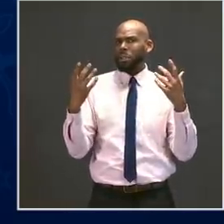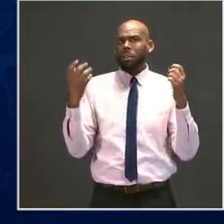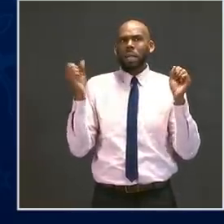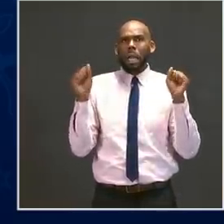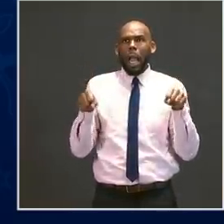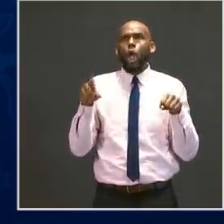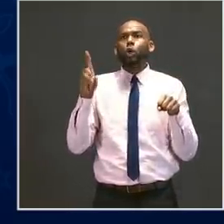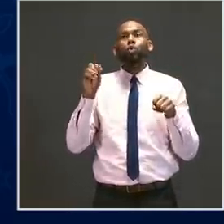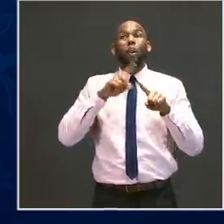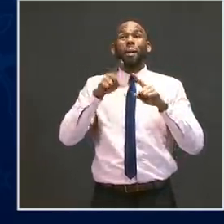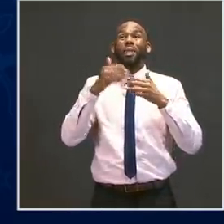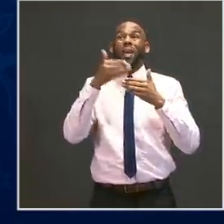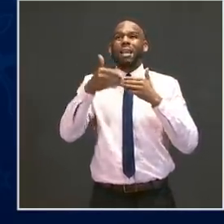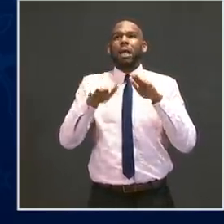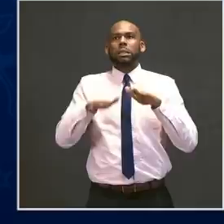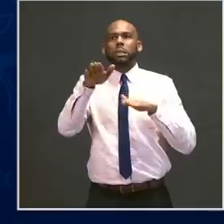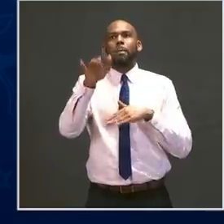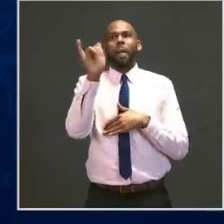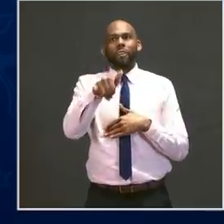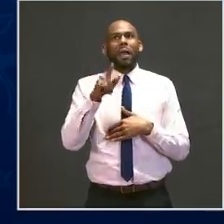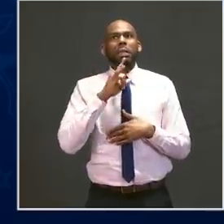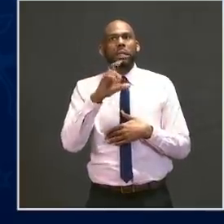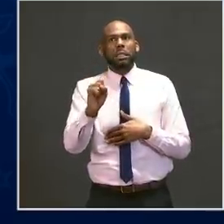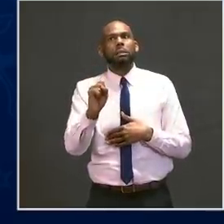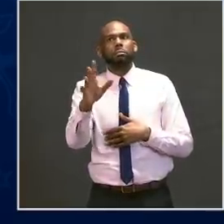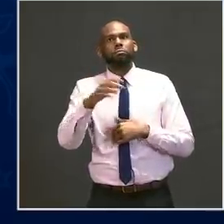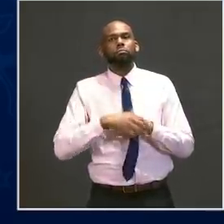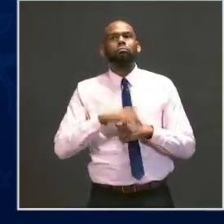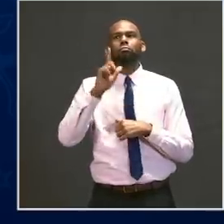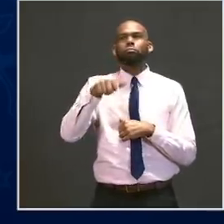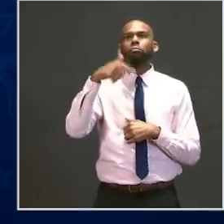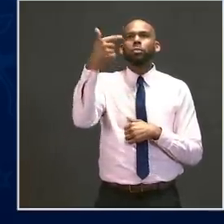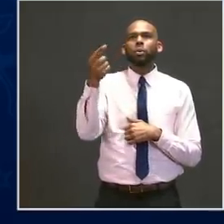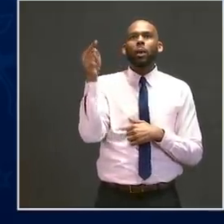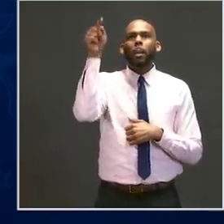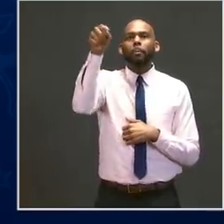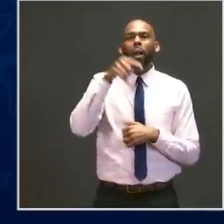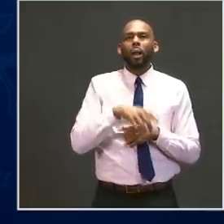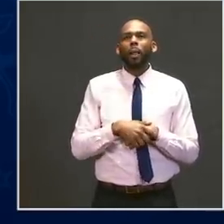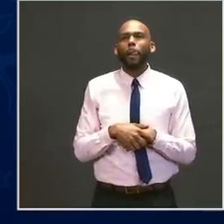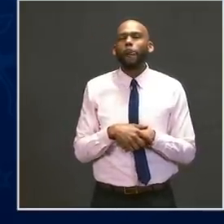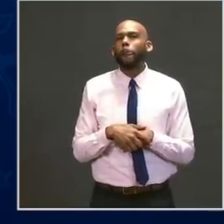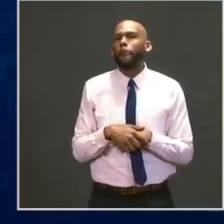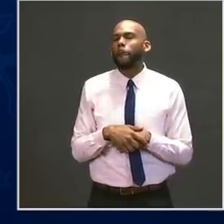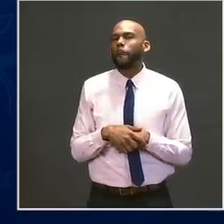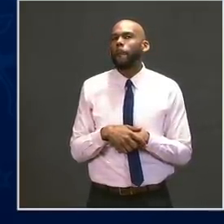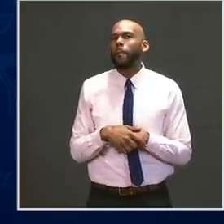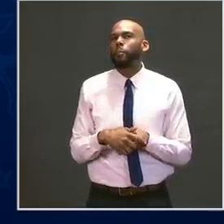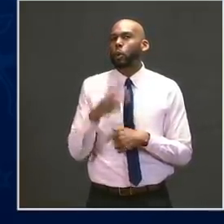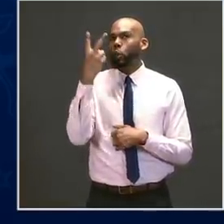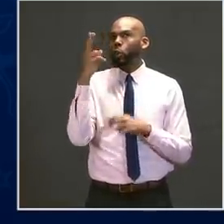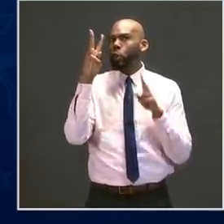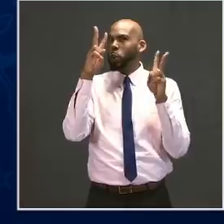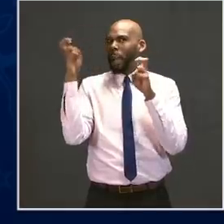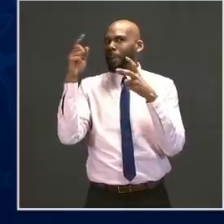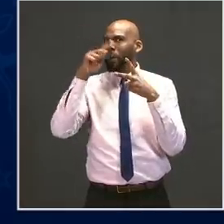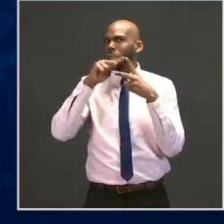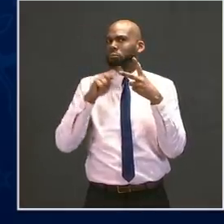next step in the process. Go ahead, in the back. The Press: Thanks, Jen. I have questions on two topics for you. Ms. Psaki: Sure. The Press: And one for a colleague who --